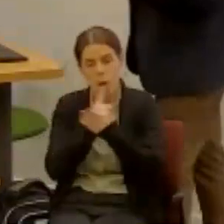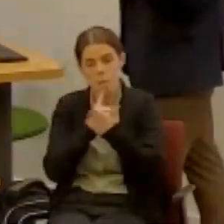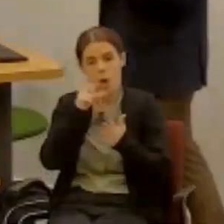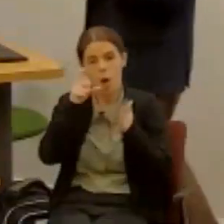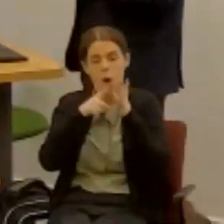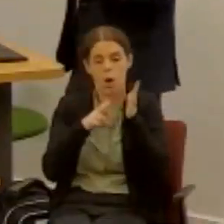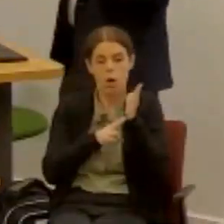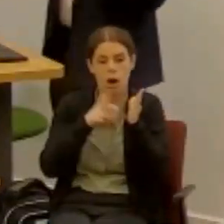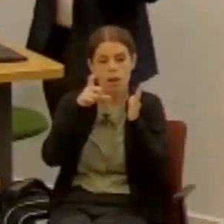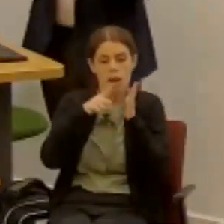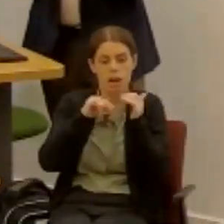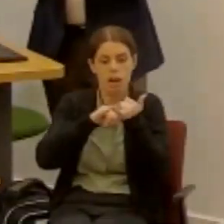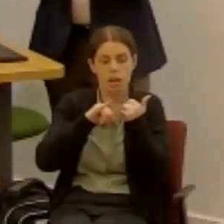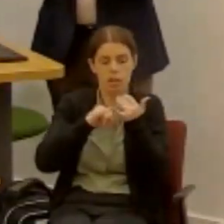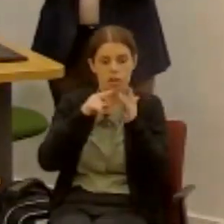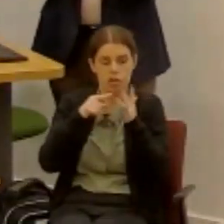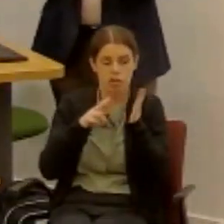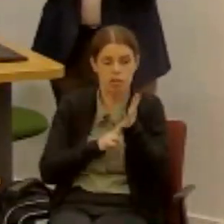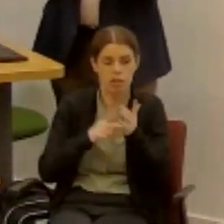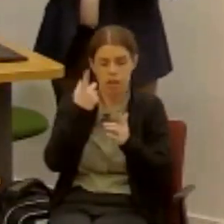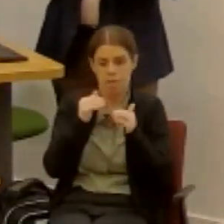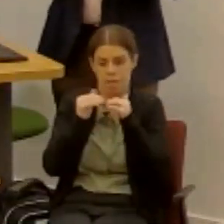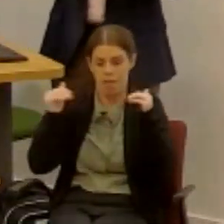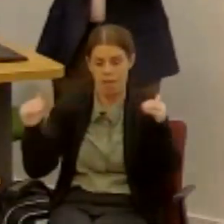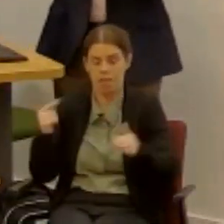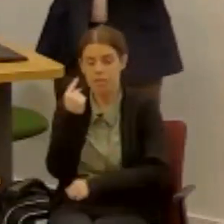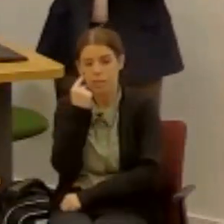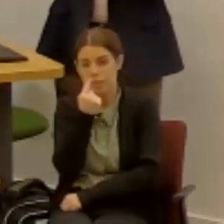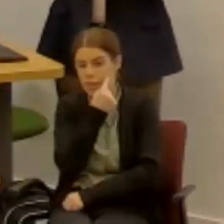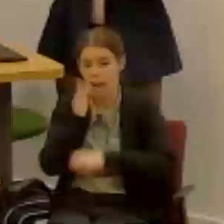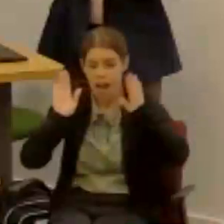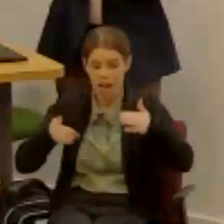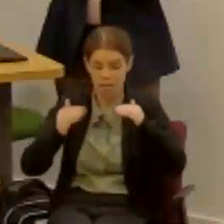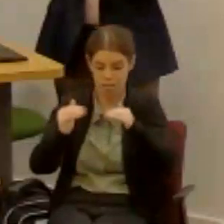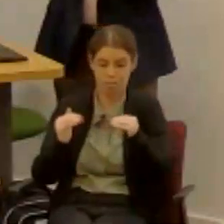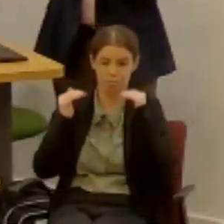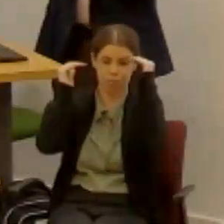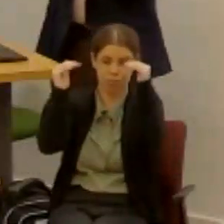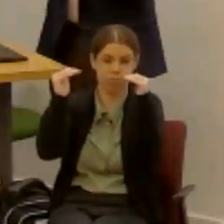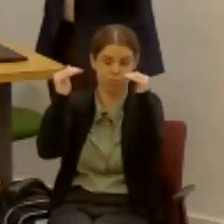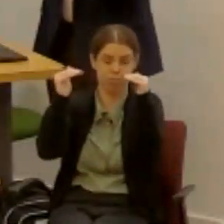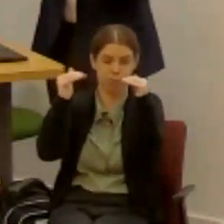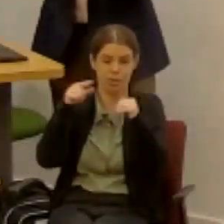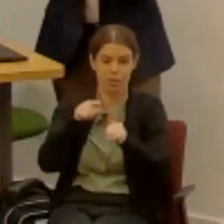That is, the levels they set for evidence are that they must be the highest level of evidence. So, what we call systematic review.